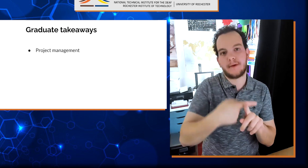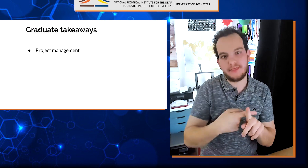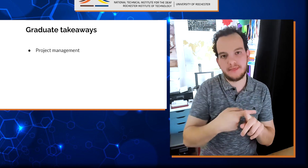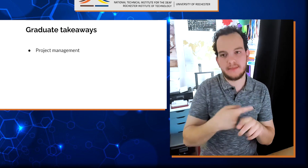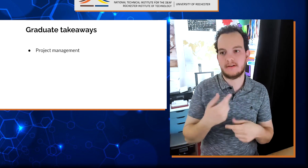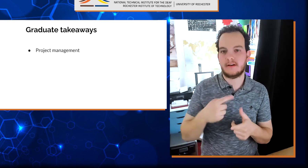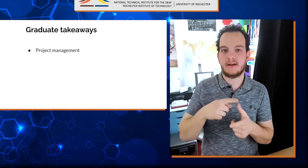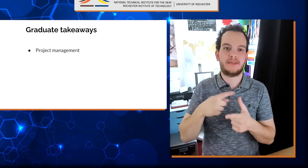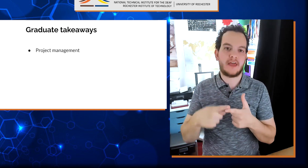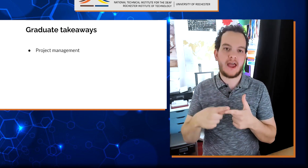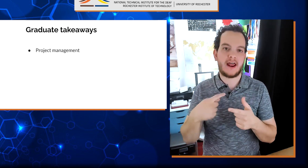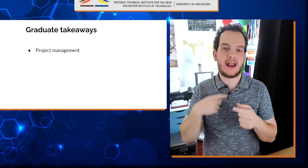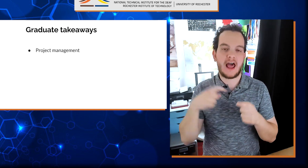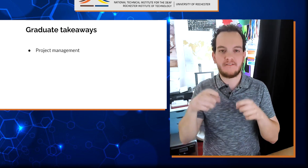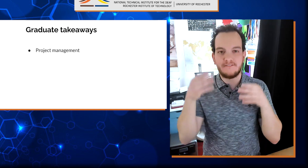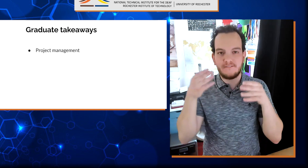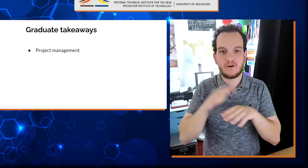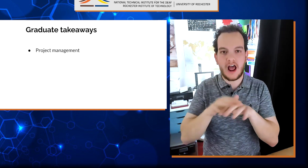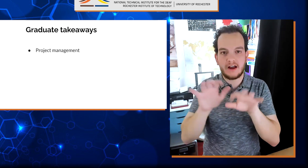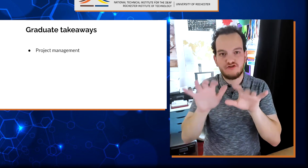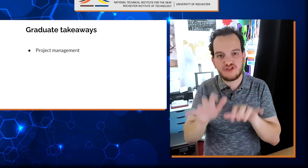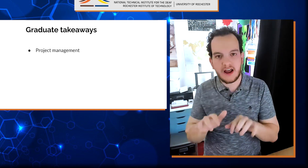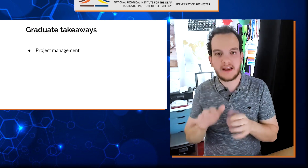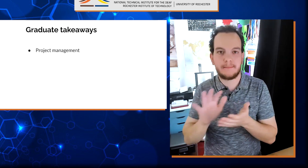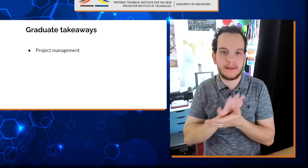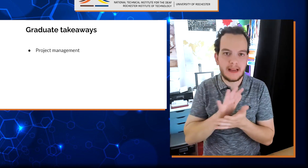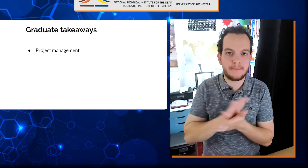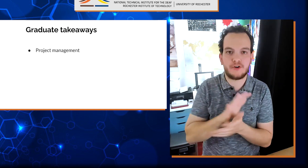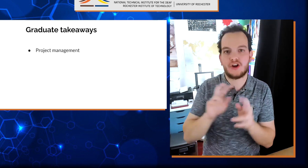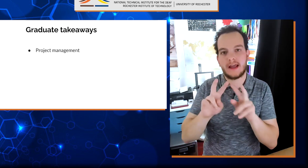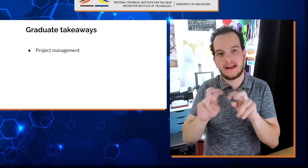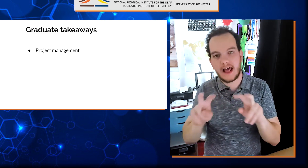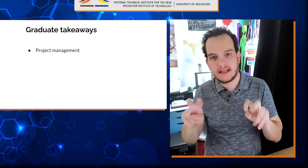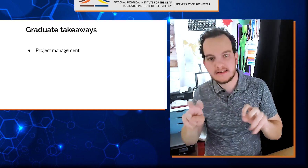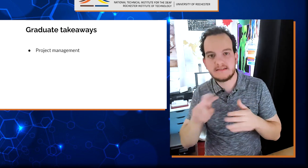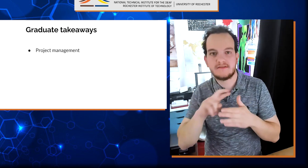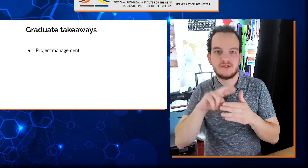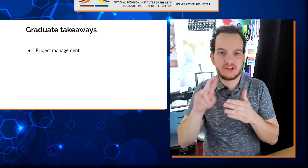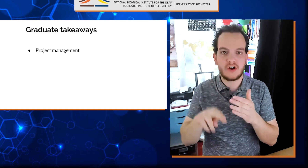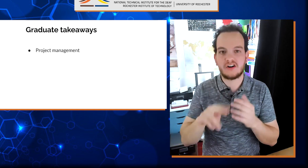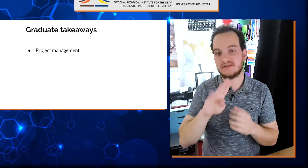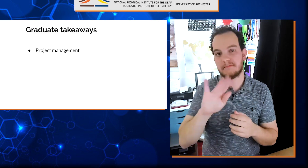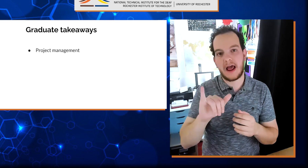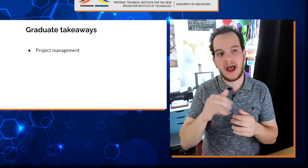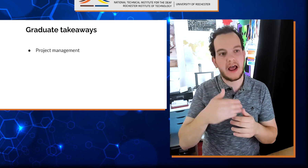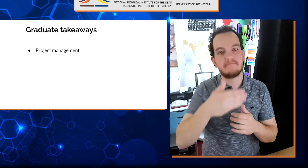within the next month, and then I know I need to focus on writing papers, doing analysis, analyzing results